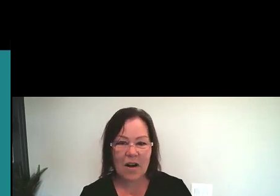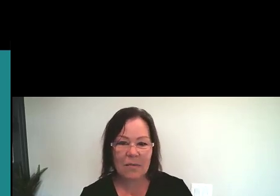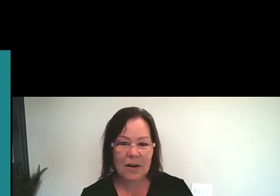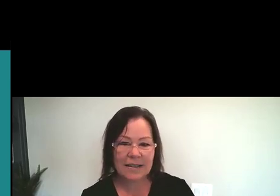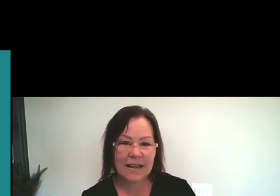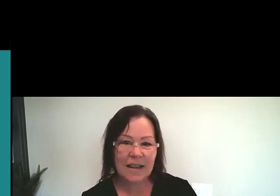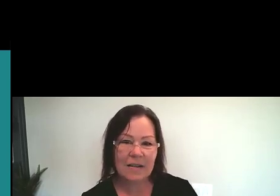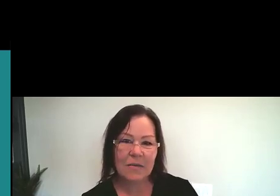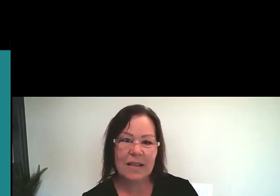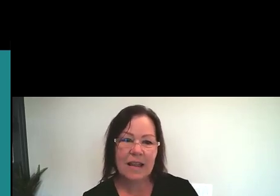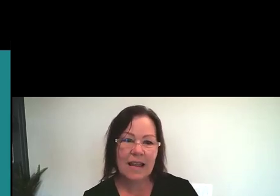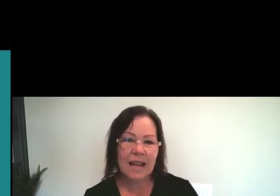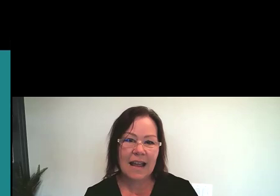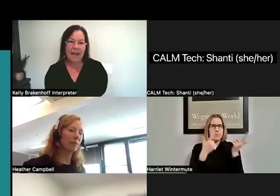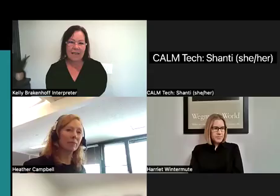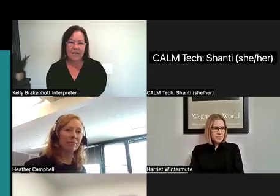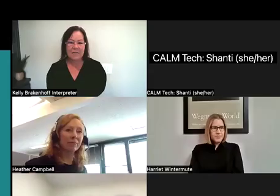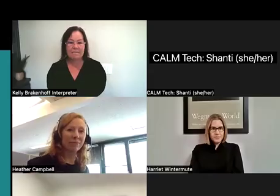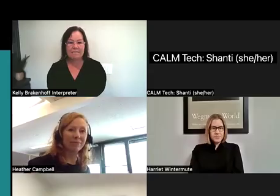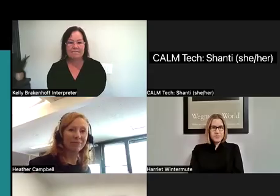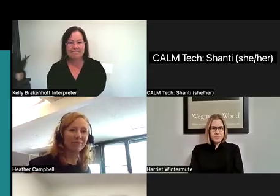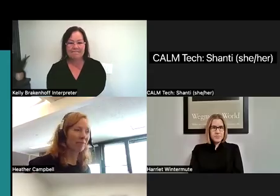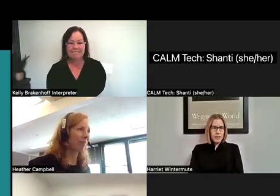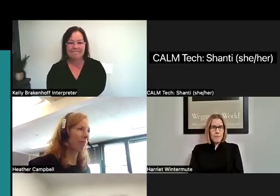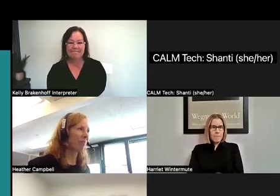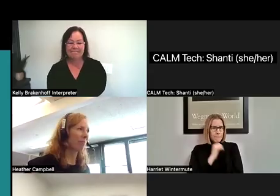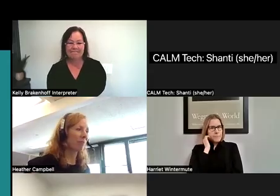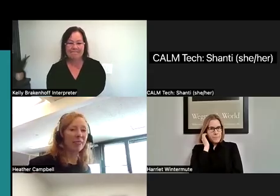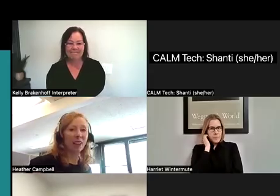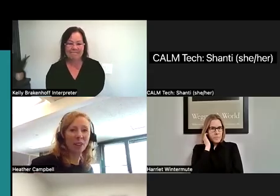our presentation will Heather. >> HEATHER CAMPBELL: All